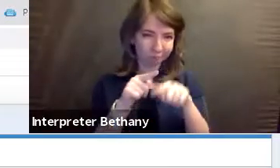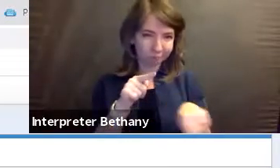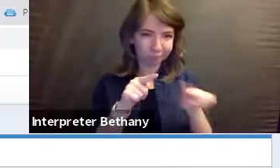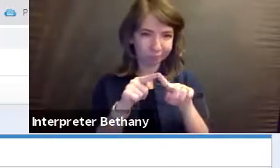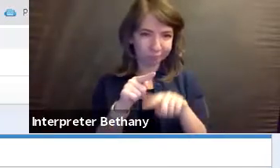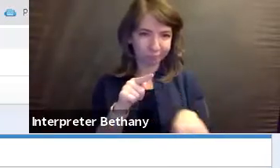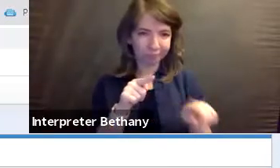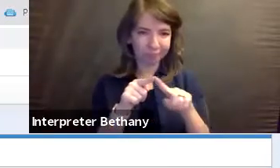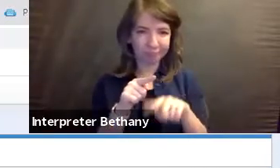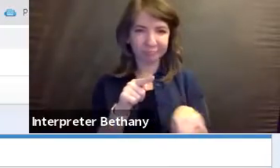Linda Kobashigawa: Source.